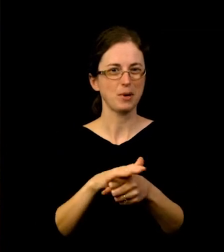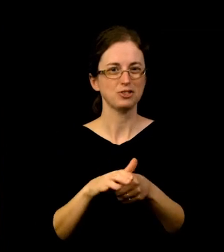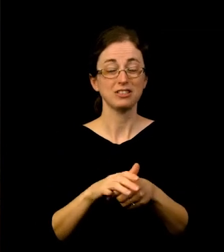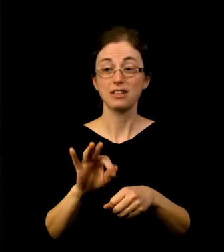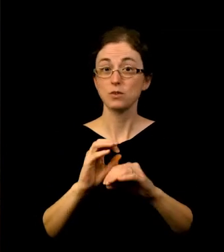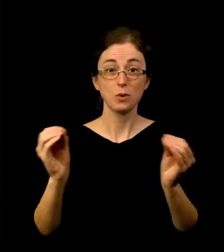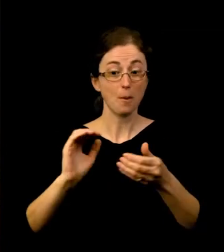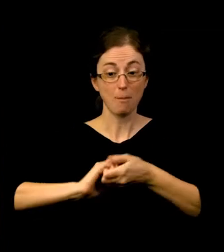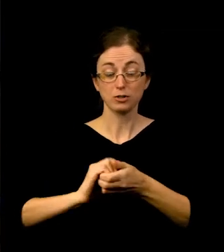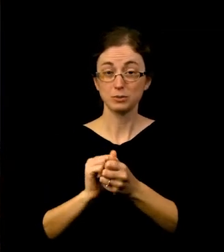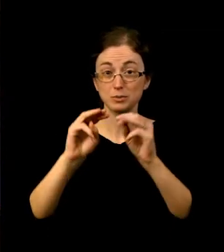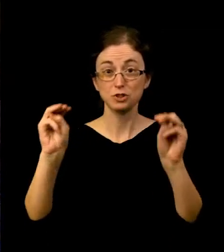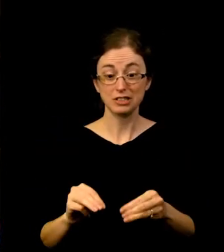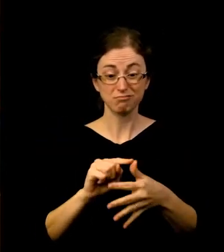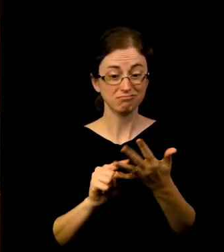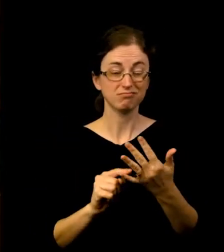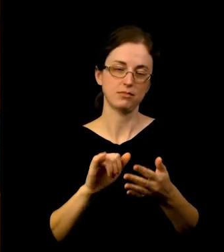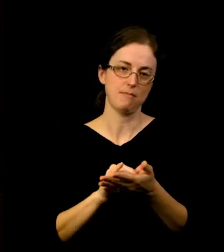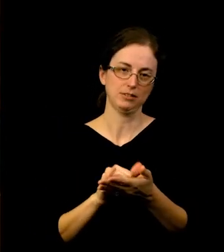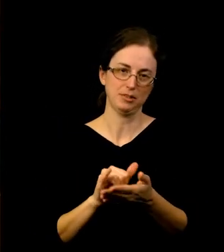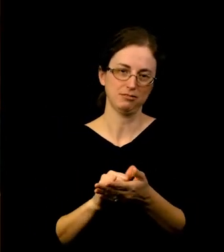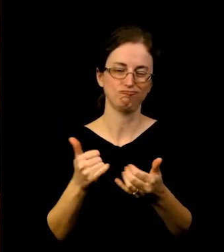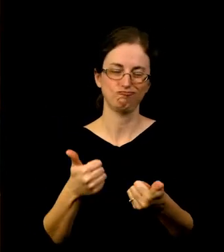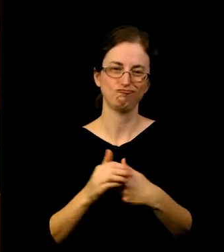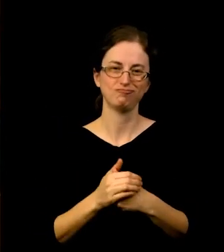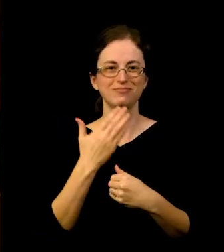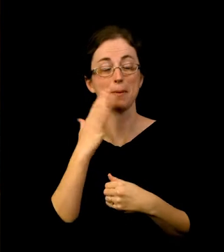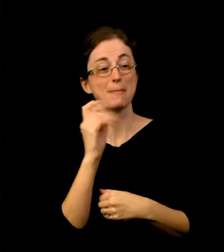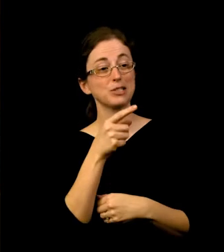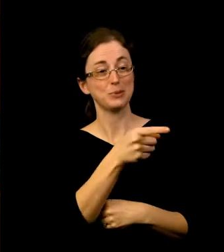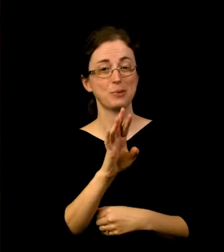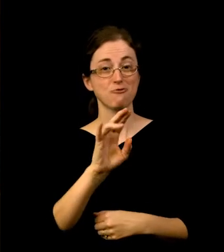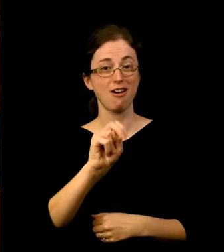Back to you, Brian. Thank you Ambush. I have also been so grateful to our staff